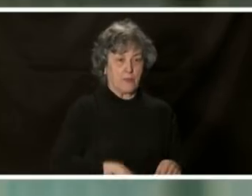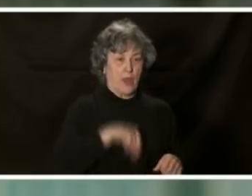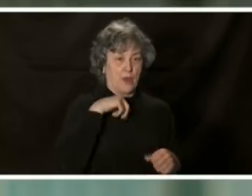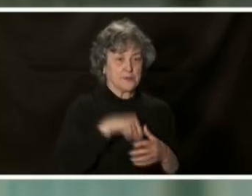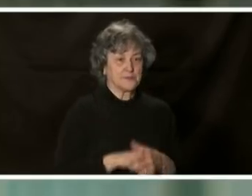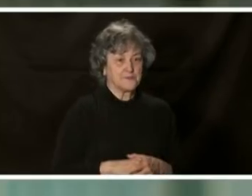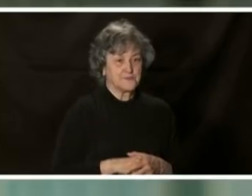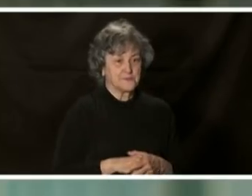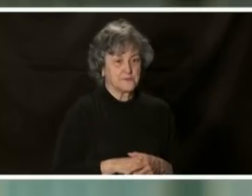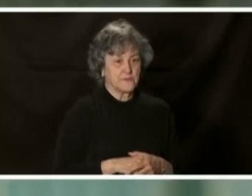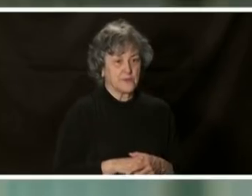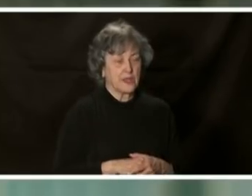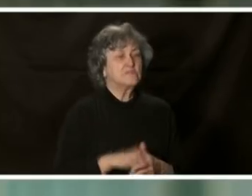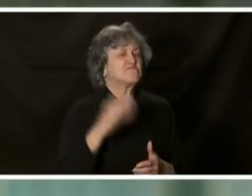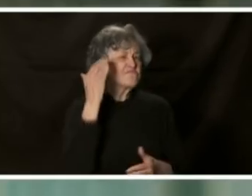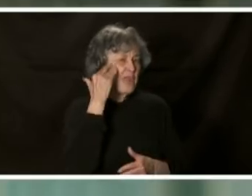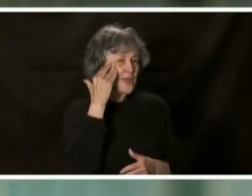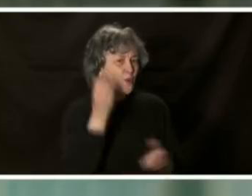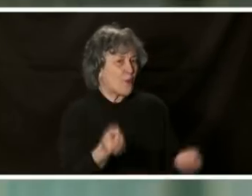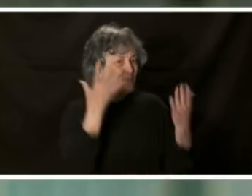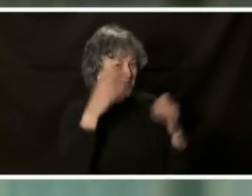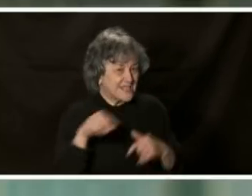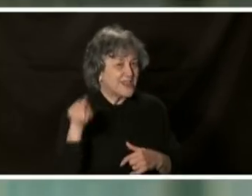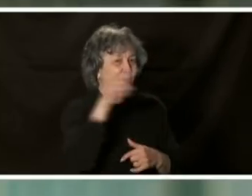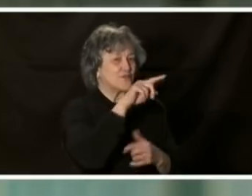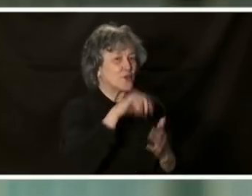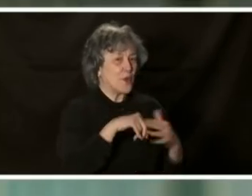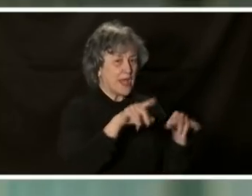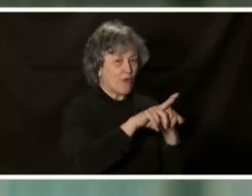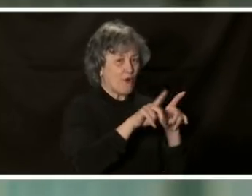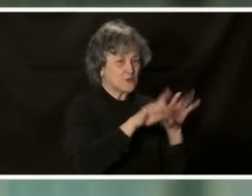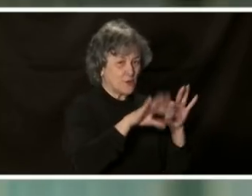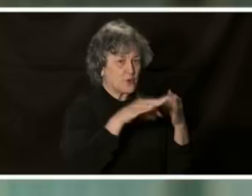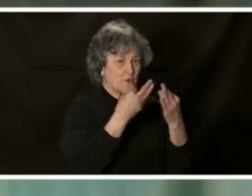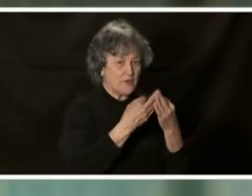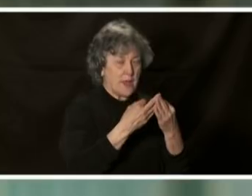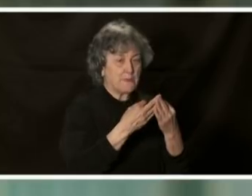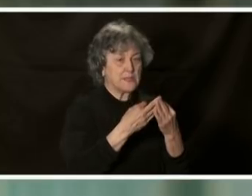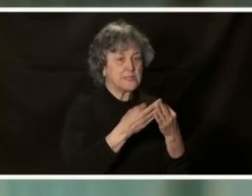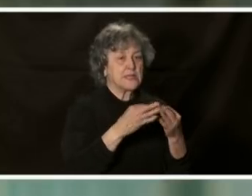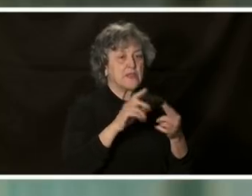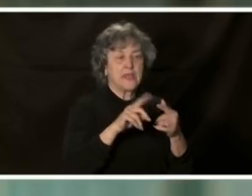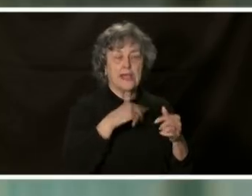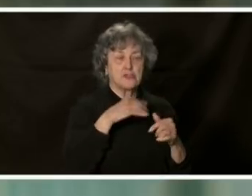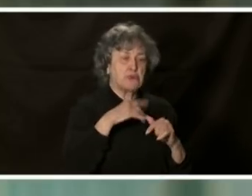I KNOW MANY OF YOU, AS WELL AS YOUR FAMILIES, ARE EXTREMELY DISAPPOINTED THAT YOU ARE NOT